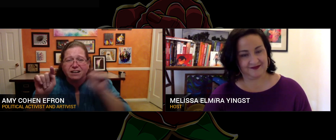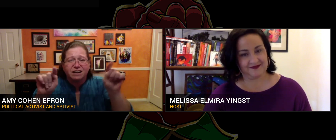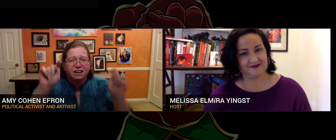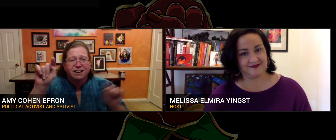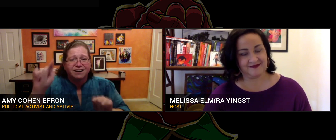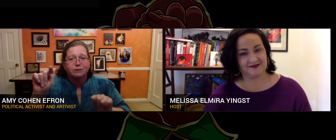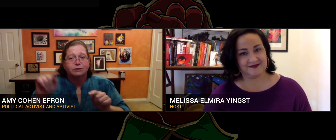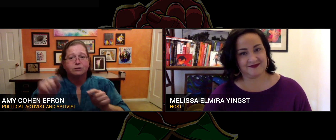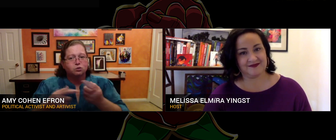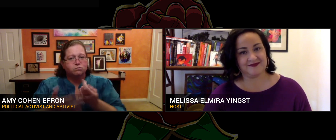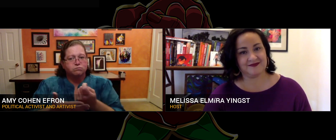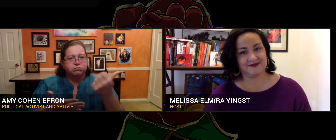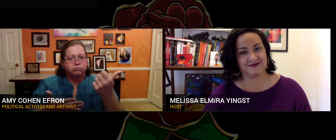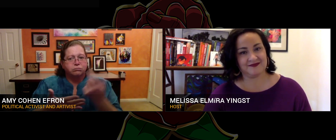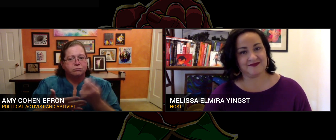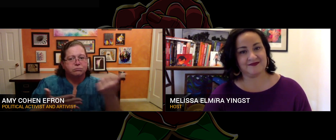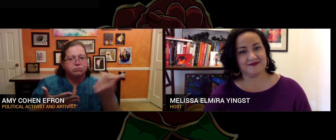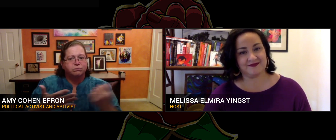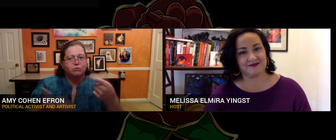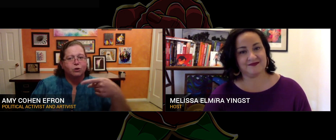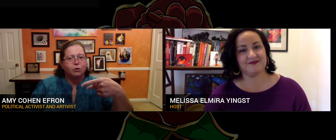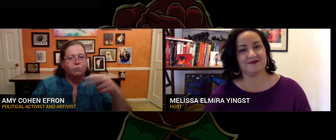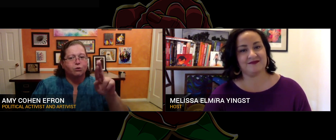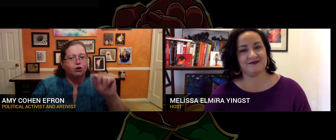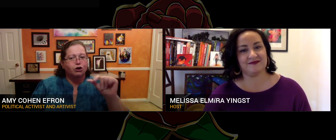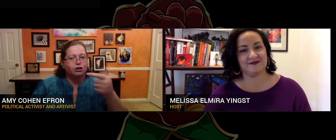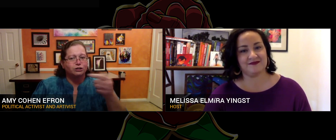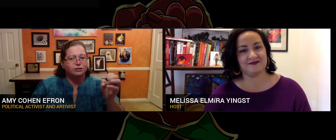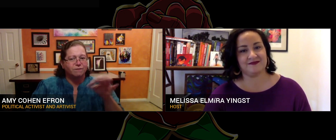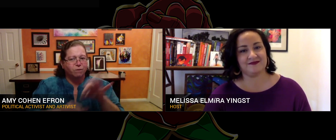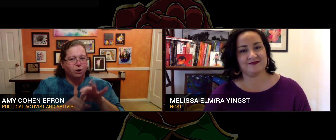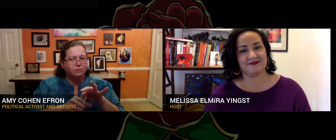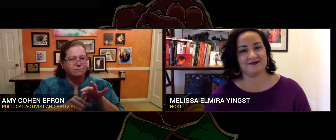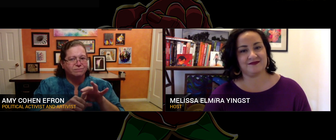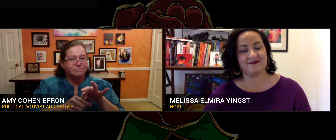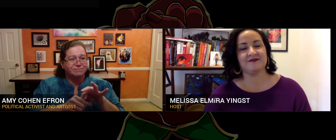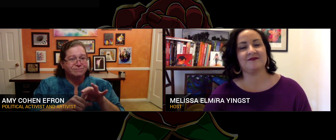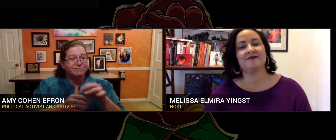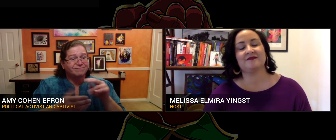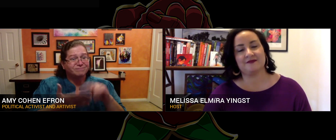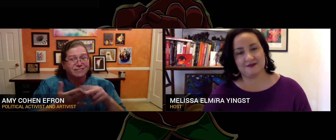to purge out the voters.